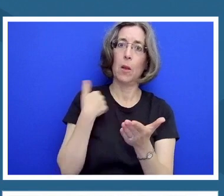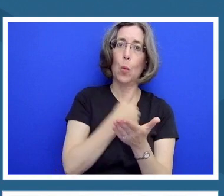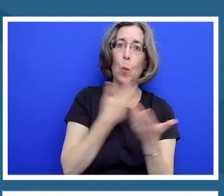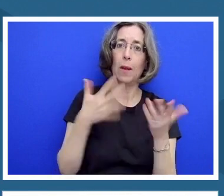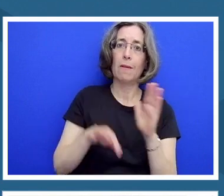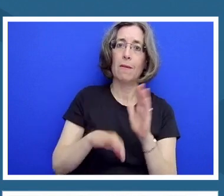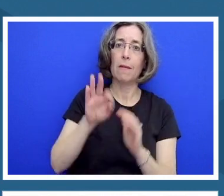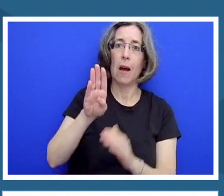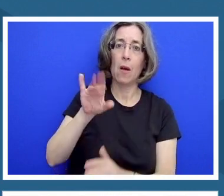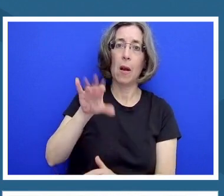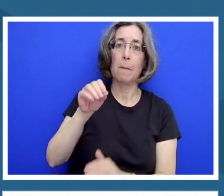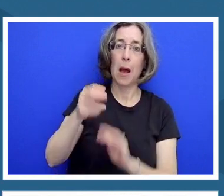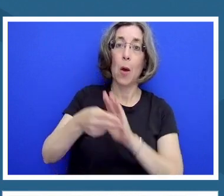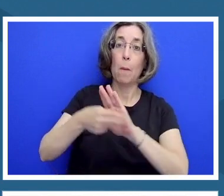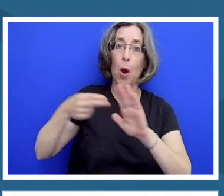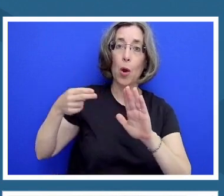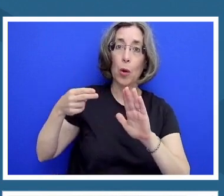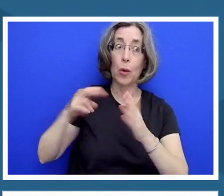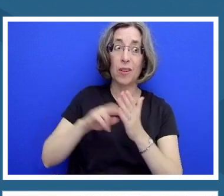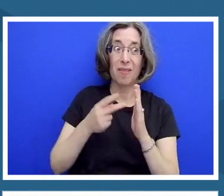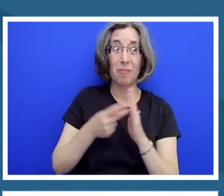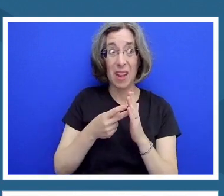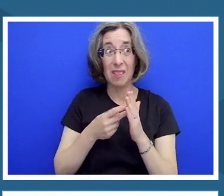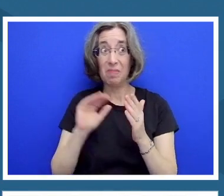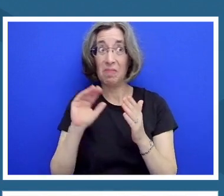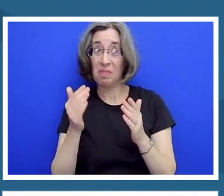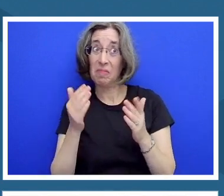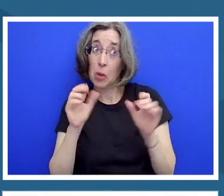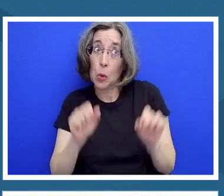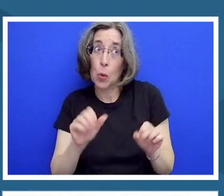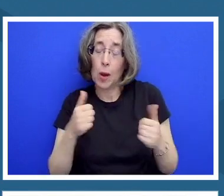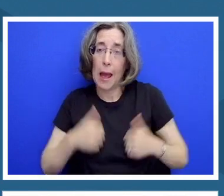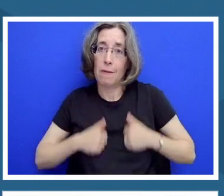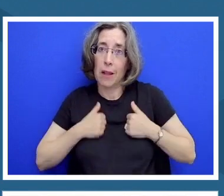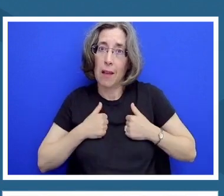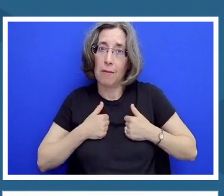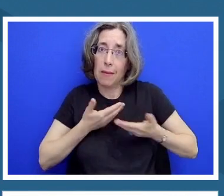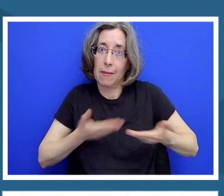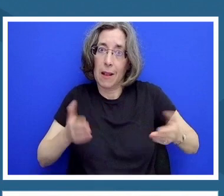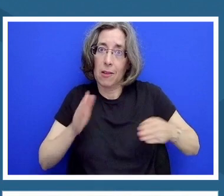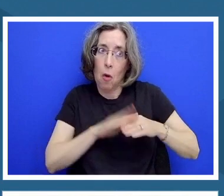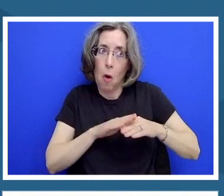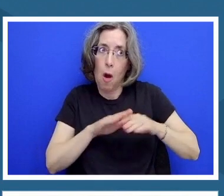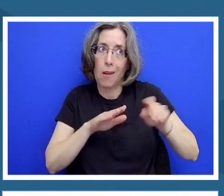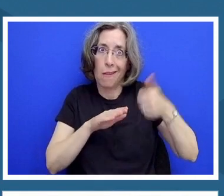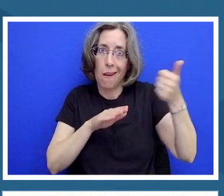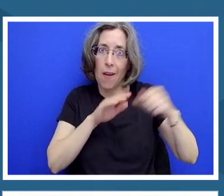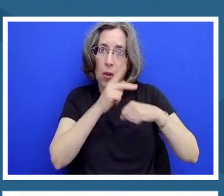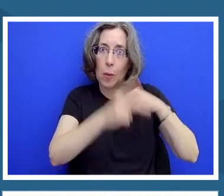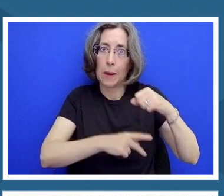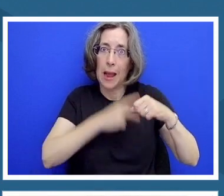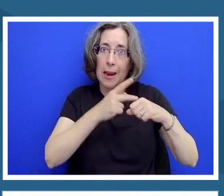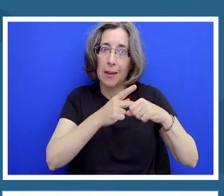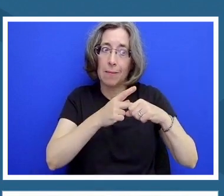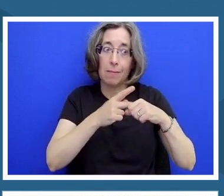in a terrestrial planet um that's what i have for you and um you